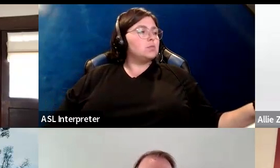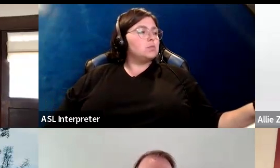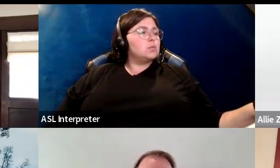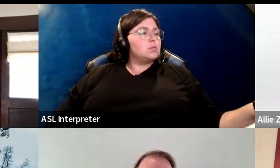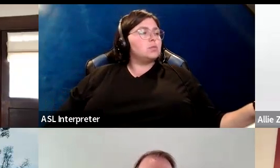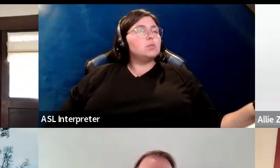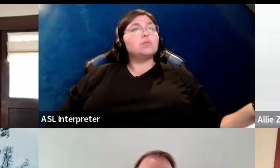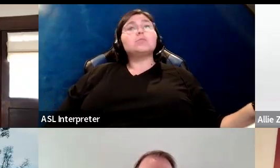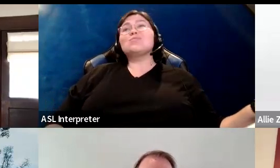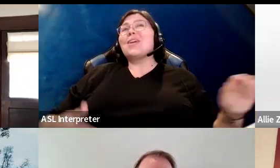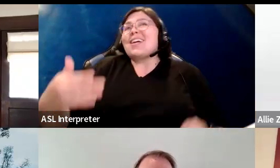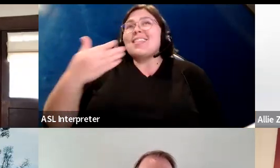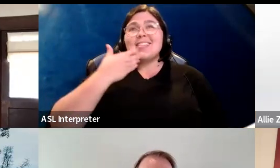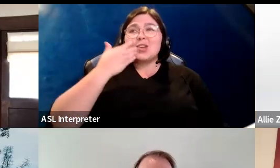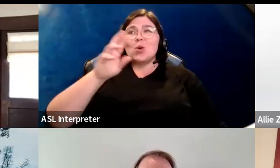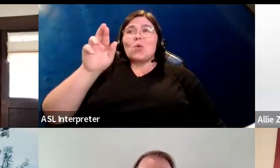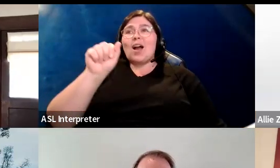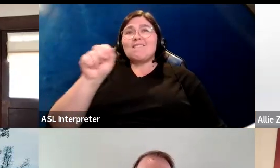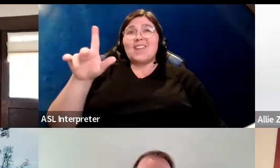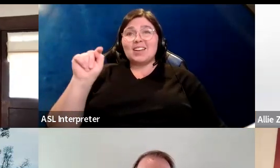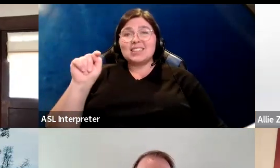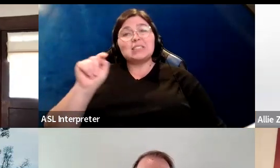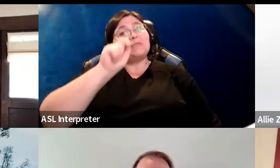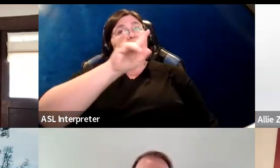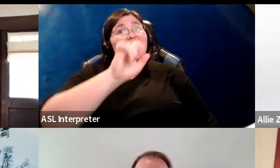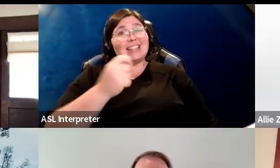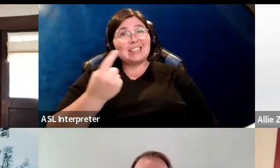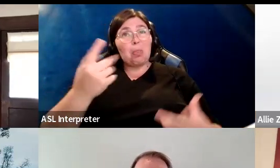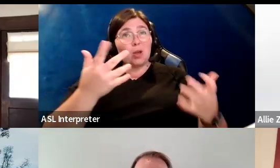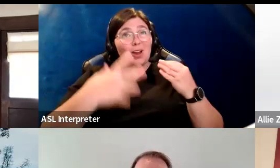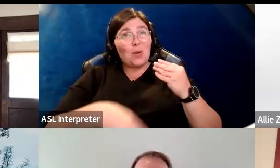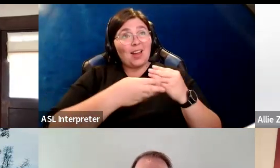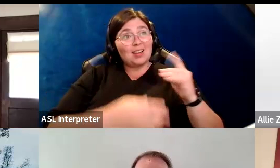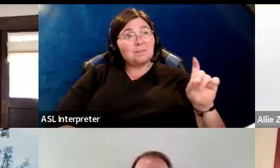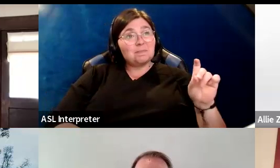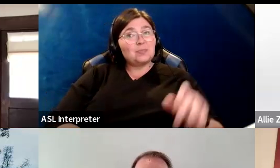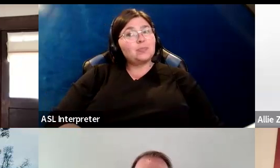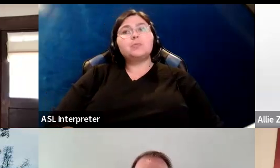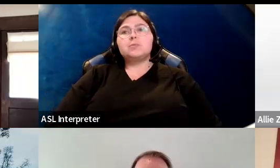Thanks for that, Raafat. Allie, is there anything that you would add to that?